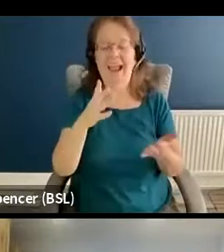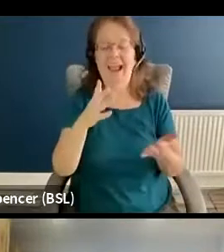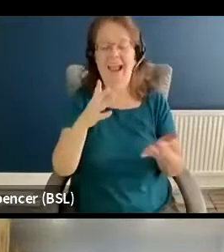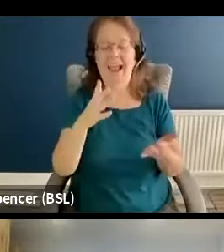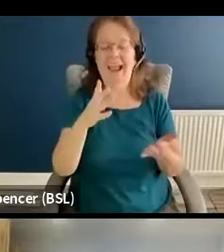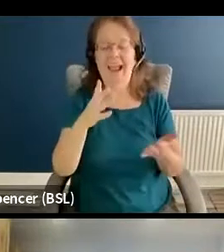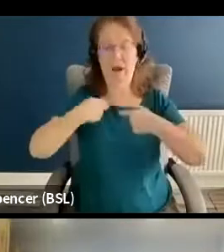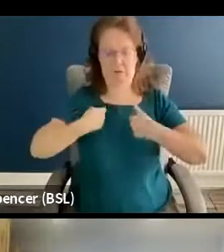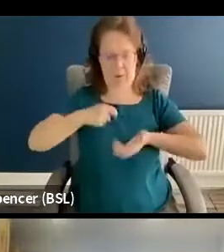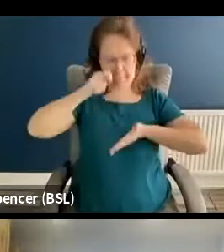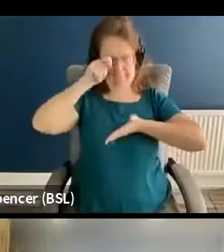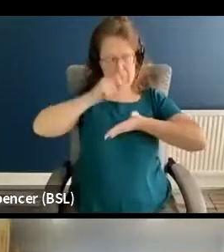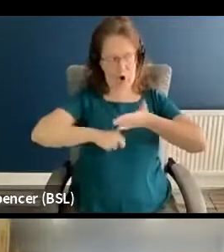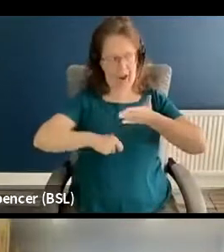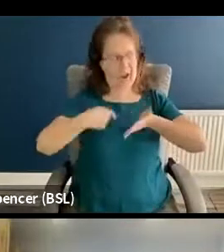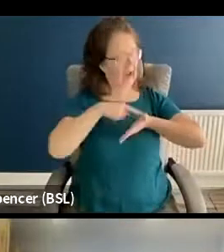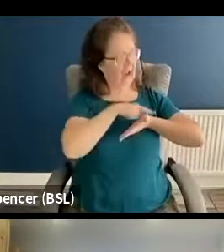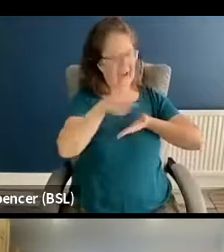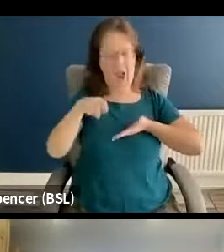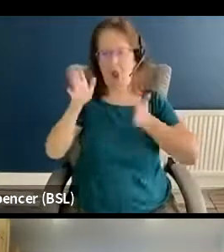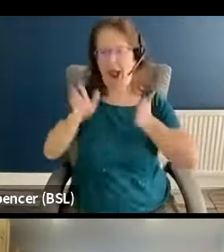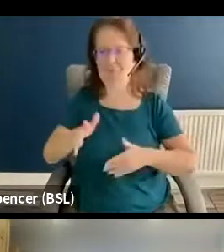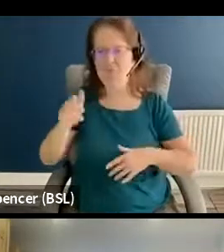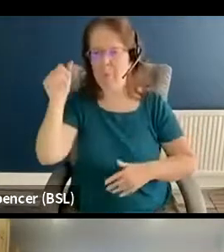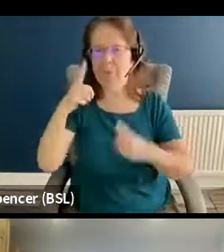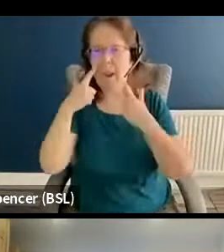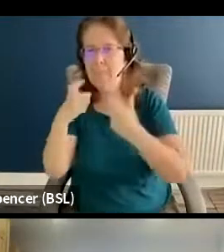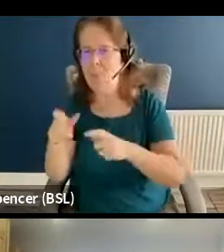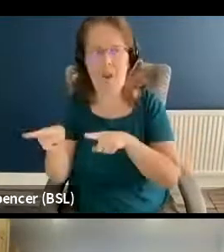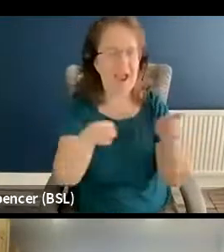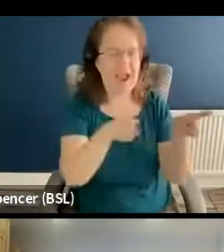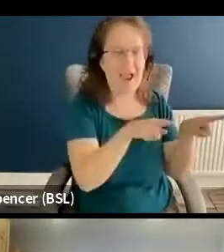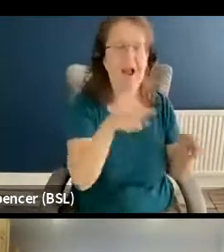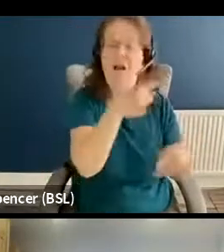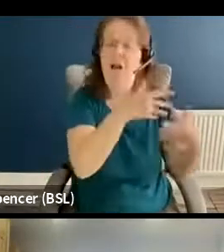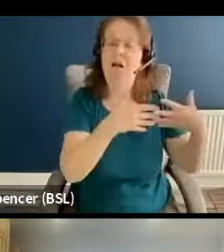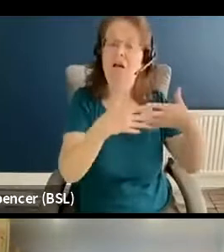I can't speak for the UK market, but I promise you in the United States, it is buyer be aware